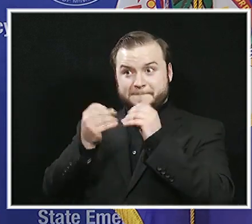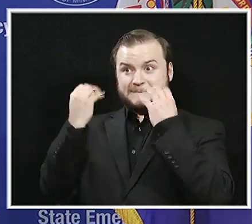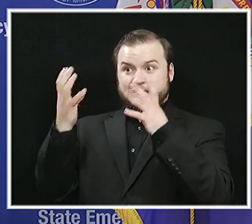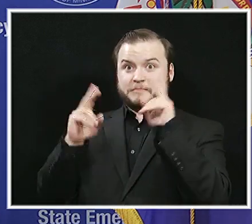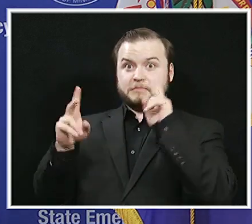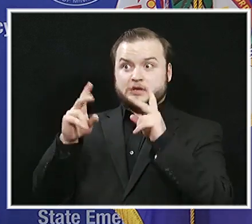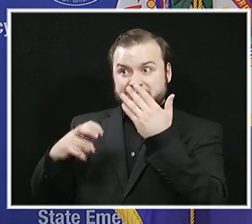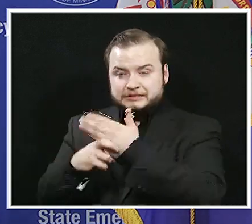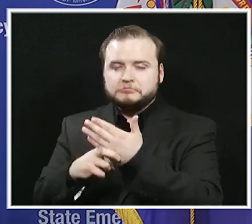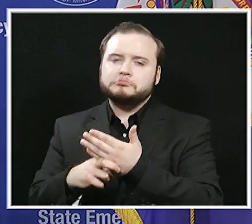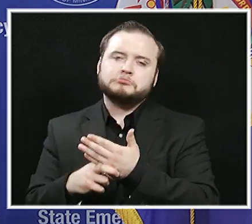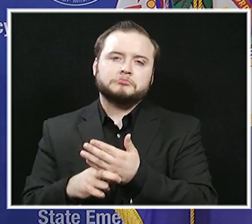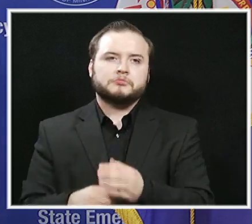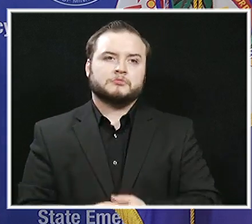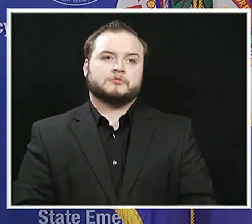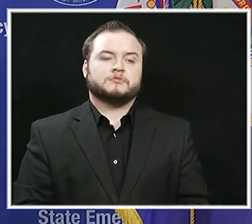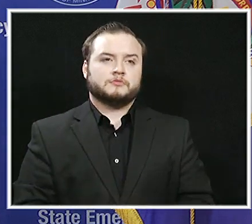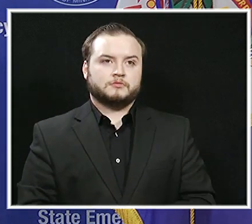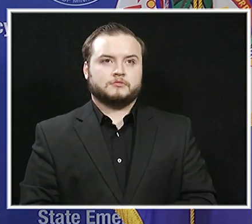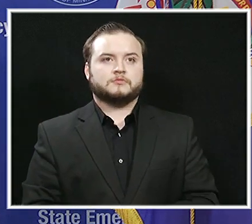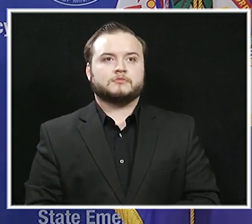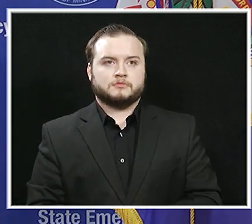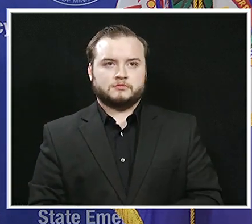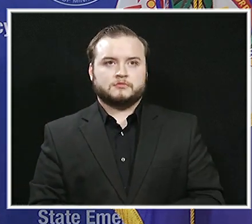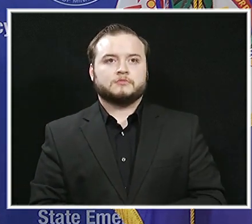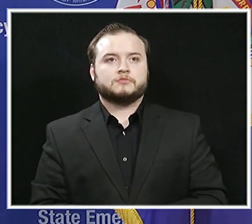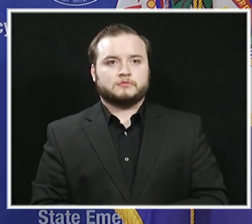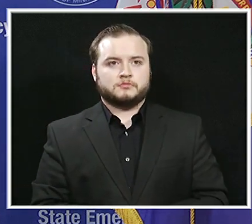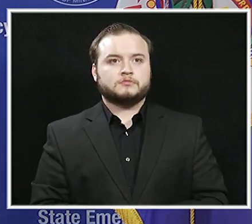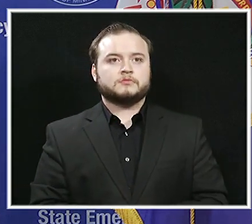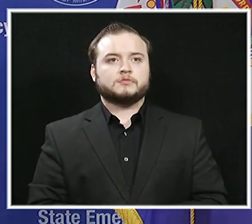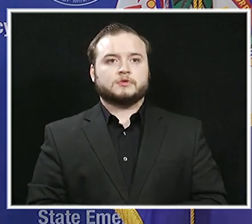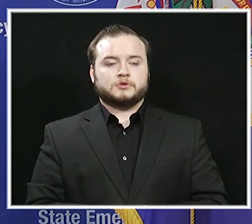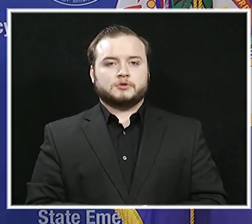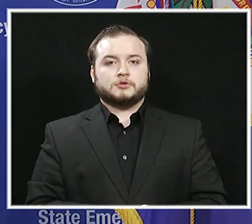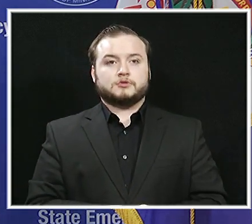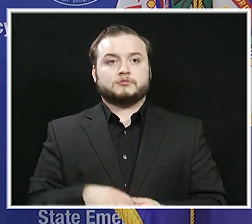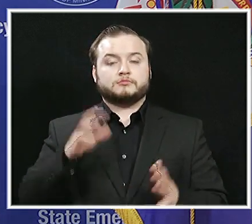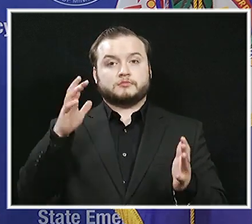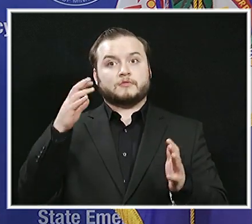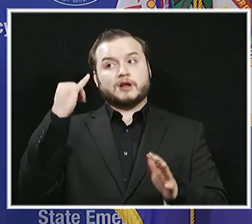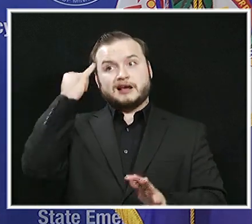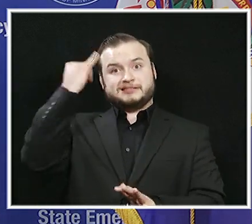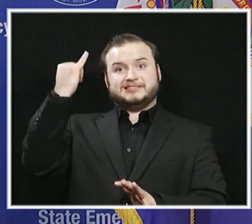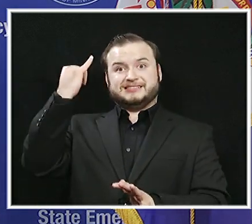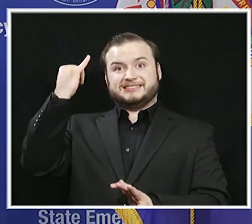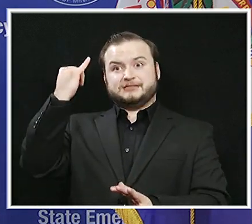on. There's never a desire to go out and ticket someone on this. It's never a desire to make someone miserable.